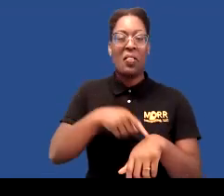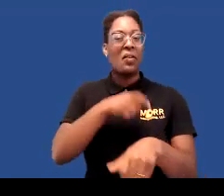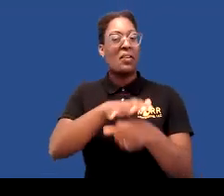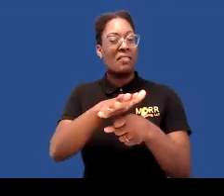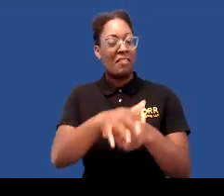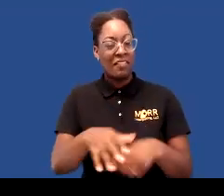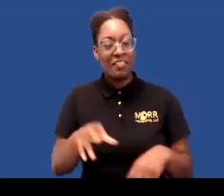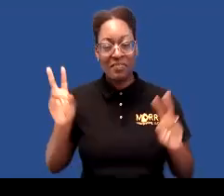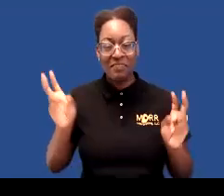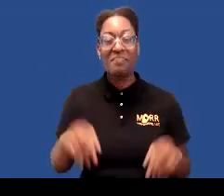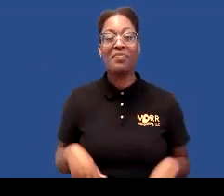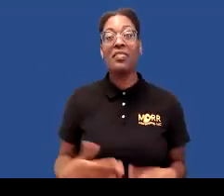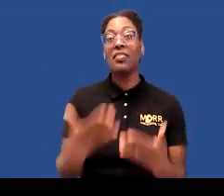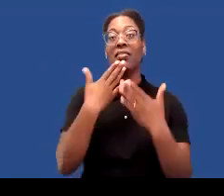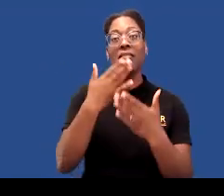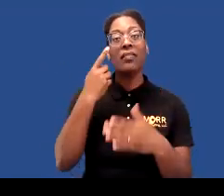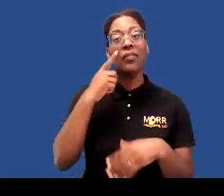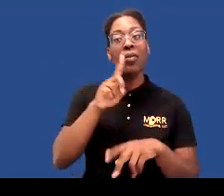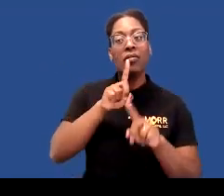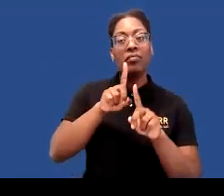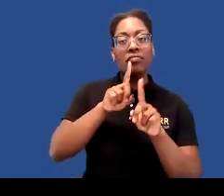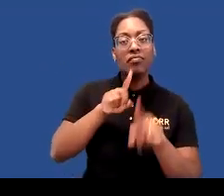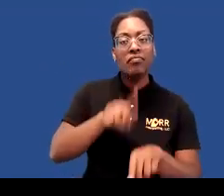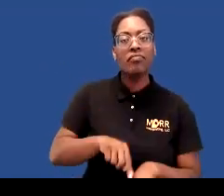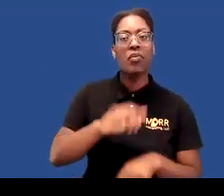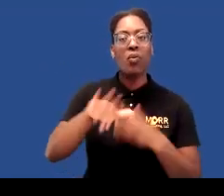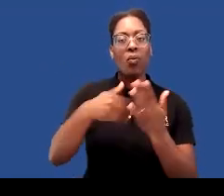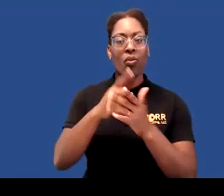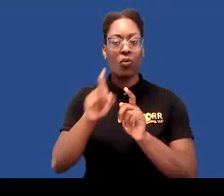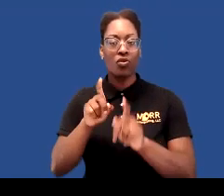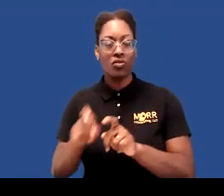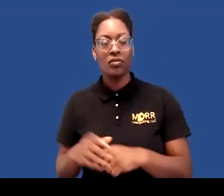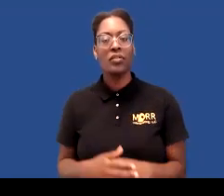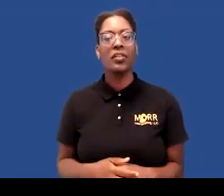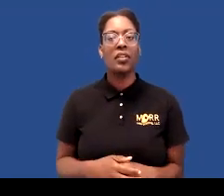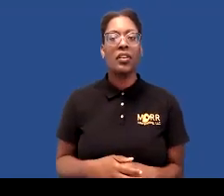And when you get done taking that note, Eric, would you mind, sorry, advancing the slides for me? [Eric]: Oh,